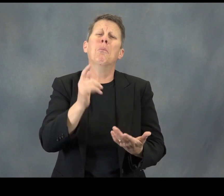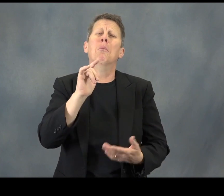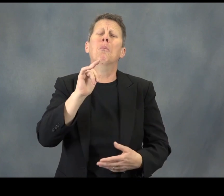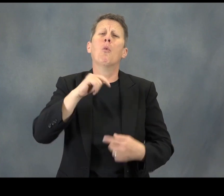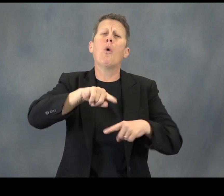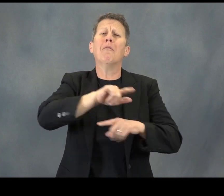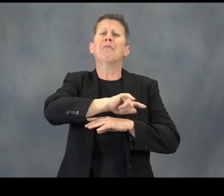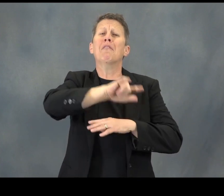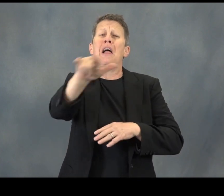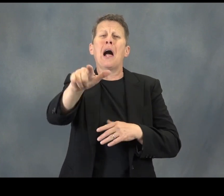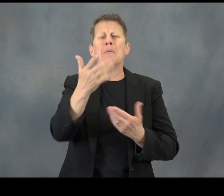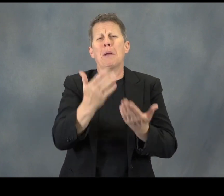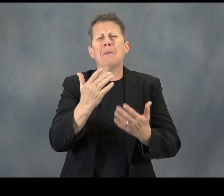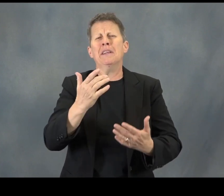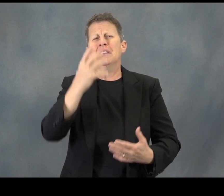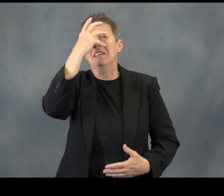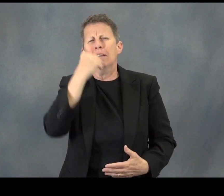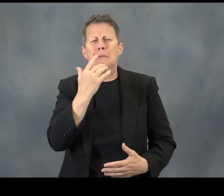So there was a group of probably eight of us,